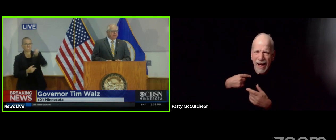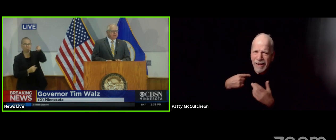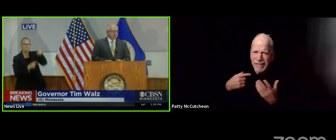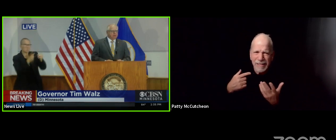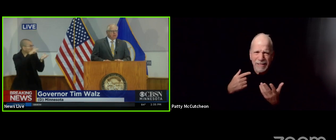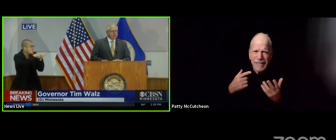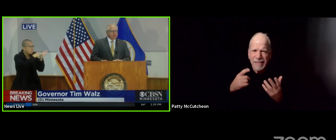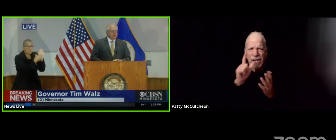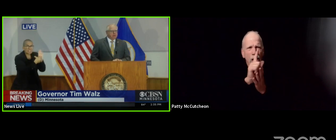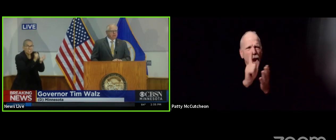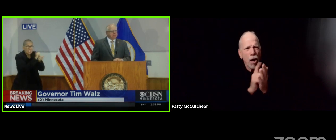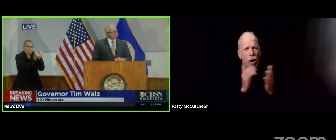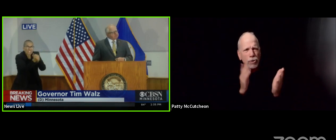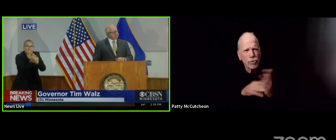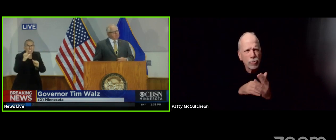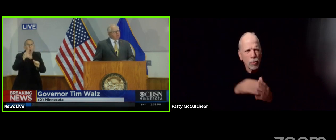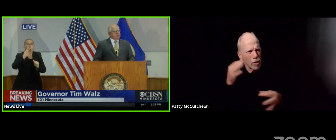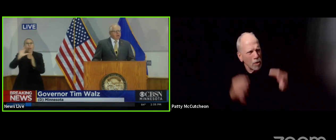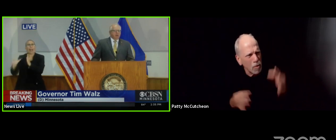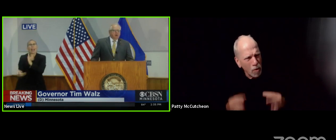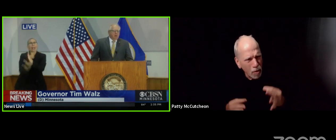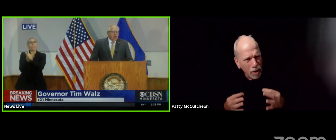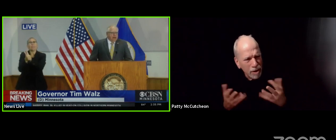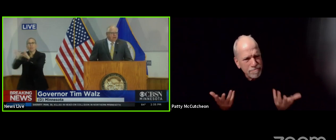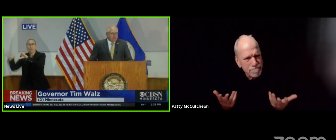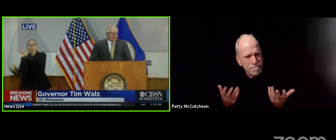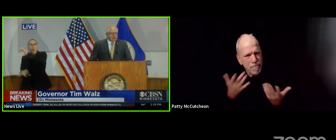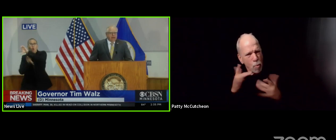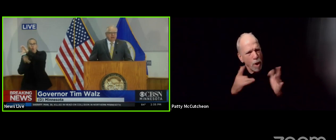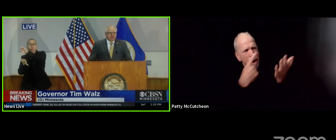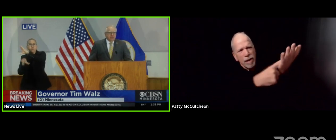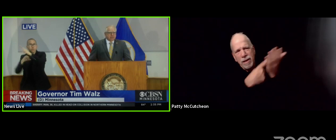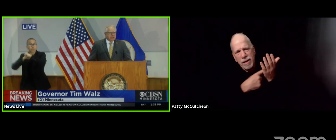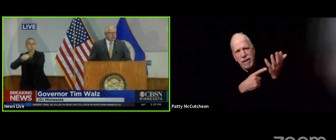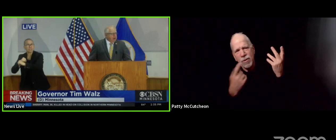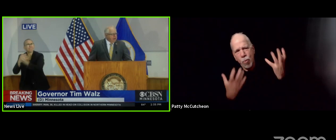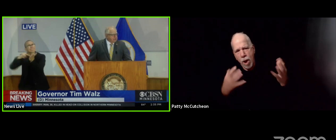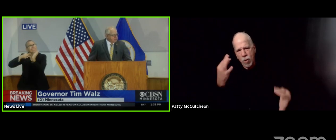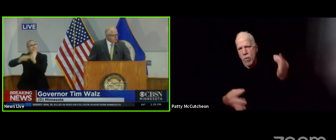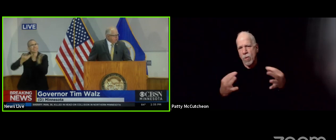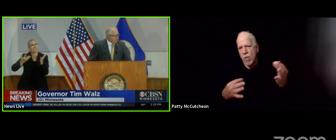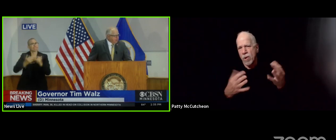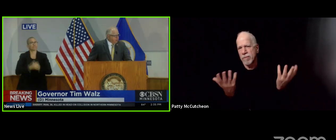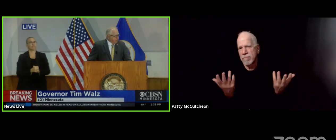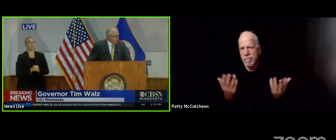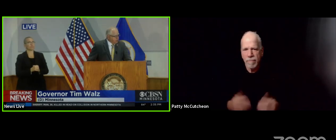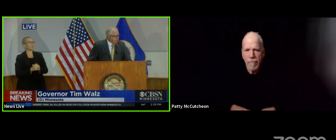[ AWAY FROM THE MIC ] ≫ OR ADDED PROTECTION BEYOND THIS LAW? ≫ AND, AGAIN, I THINK JAMES SAID IT RIGHT, IT'S CERTAINLY A FEDERAL ISSUE,